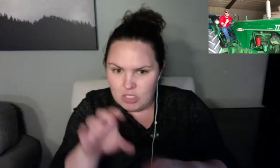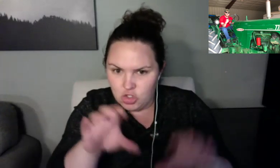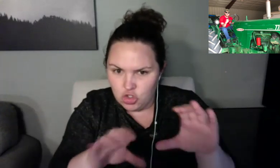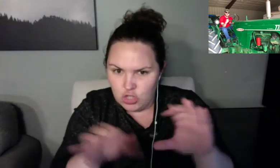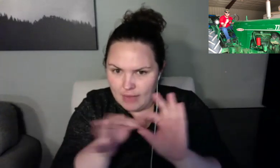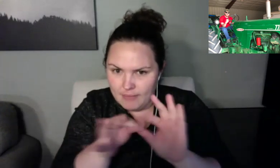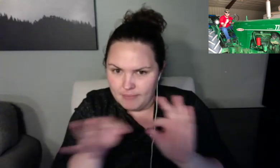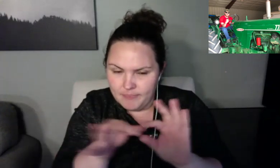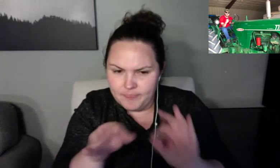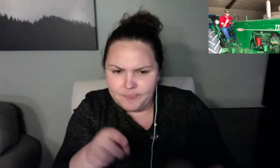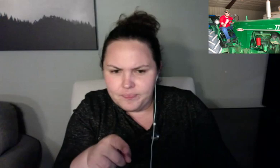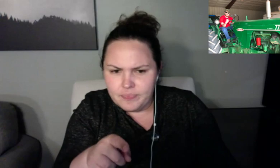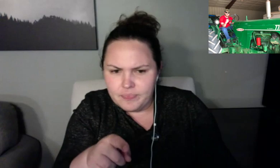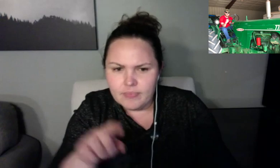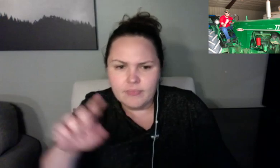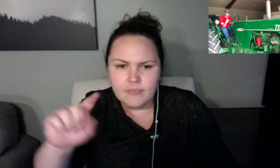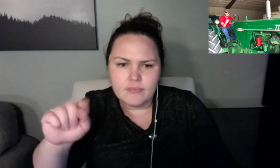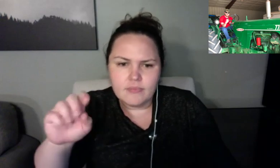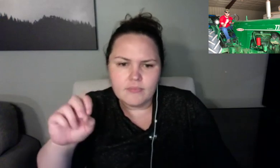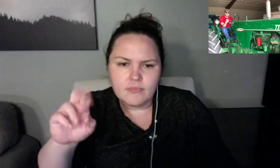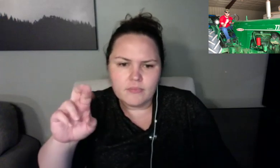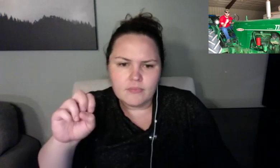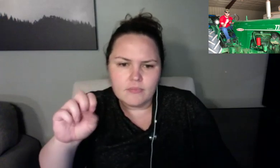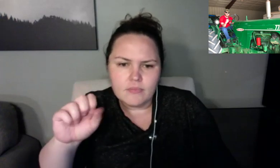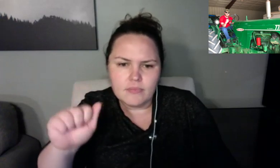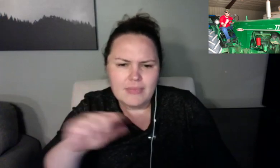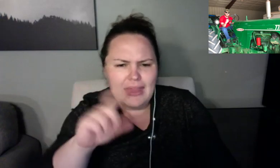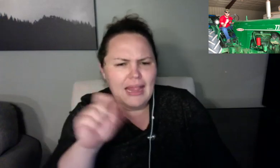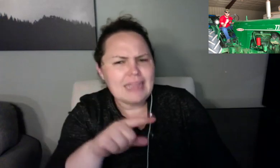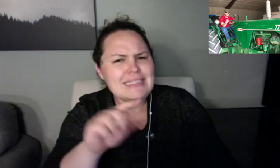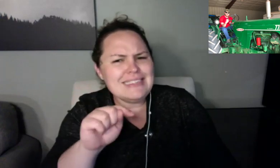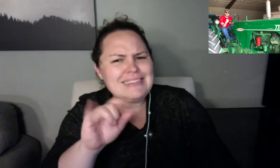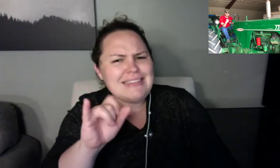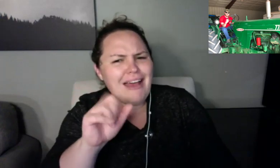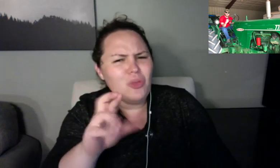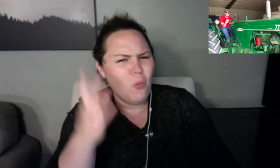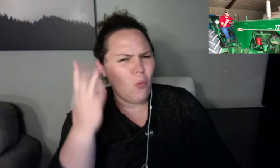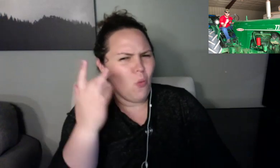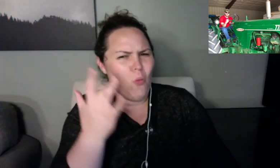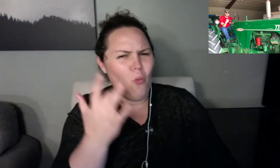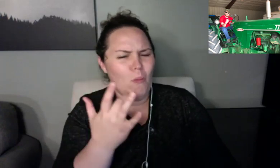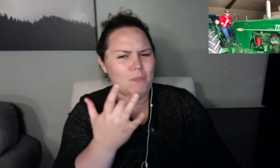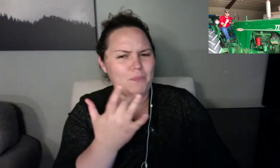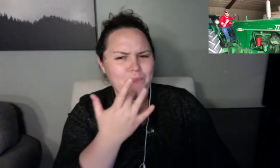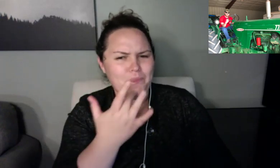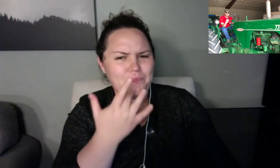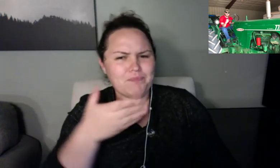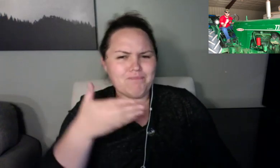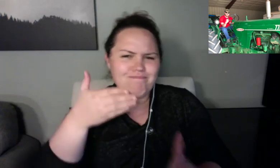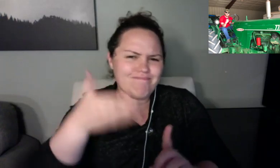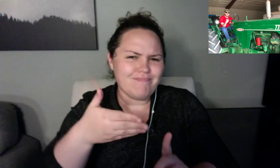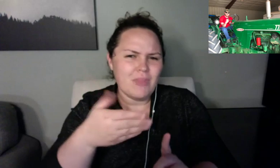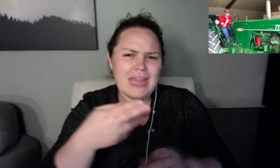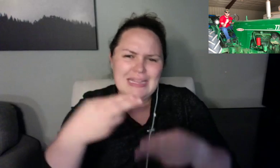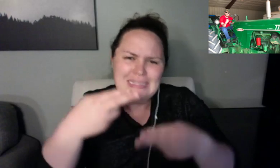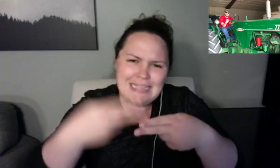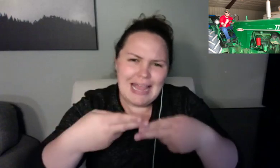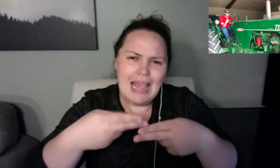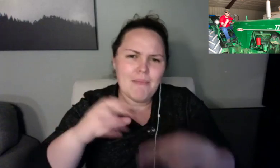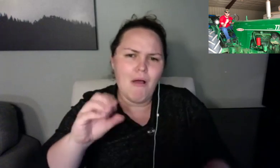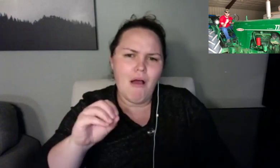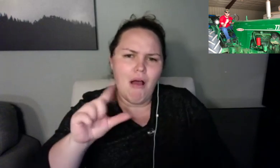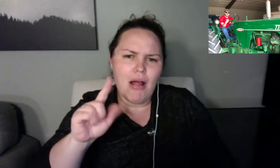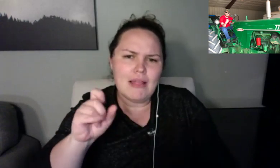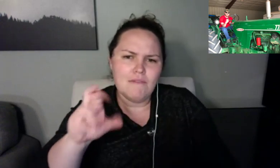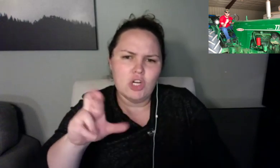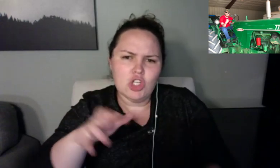So Teresa asked Tyler why do you love the Oliver so much?